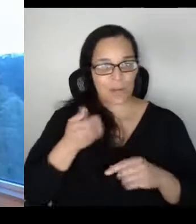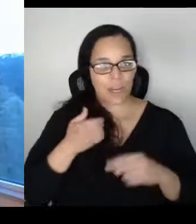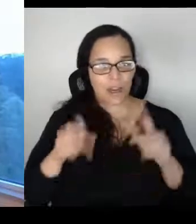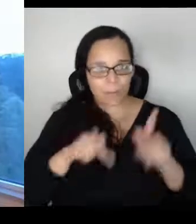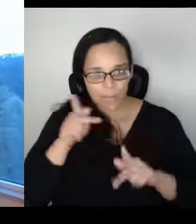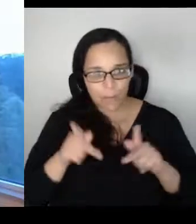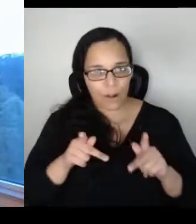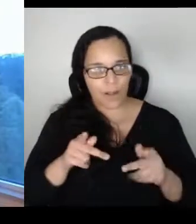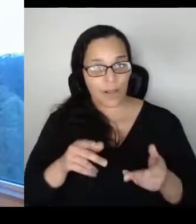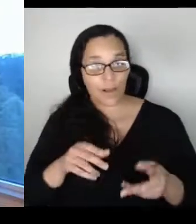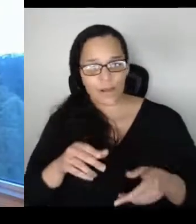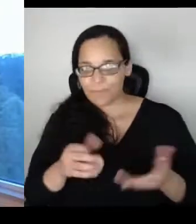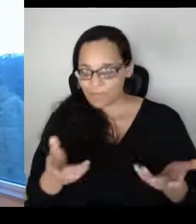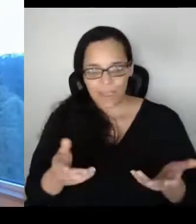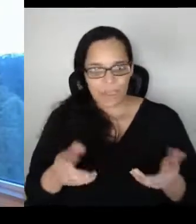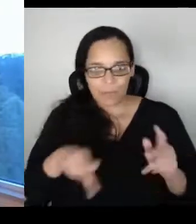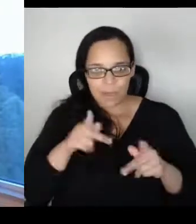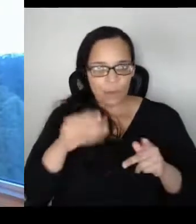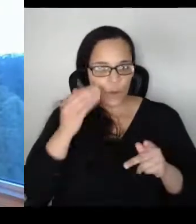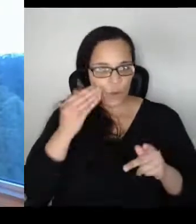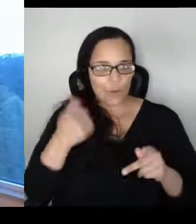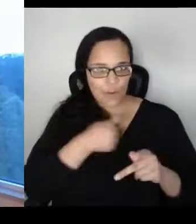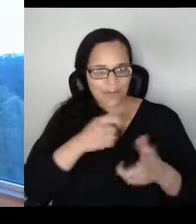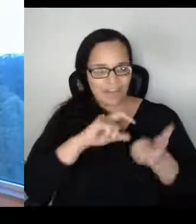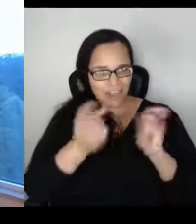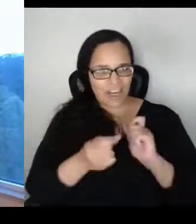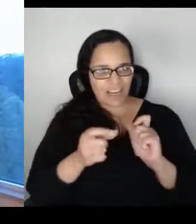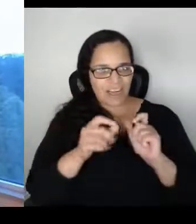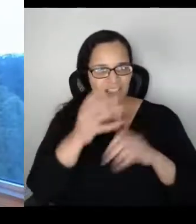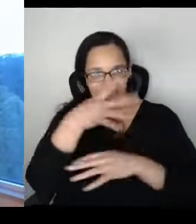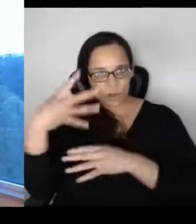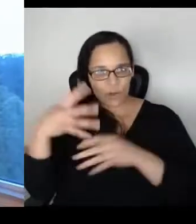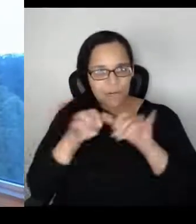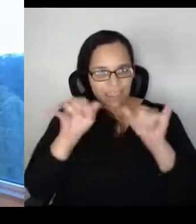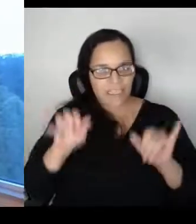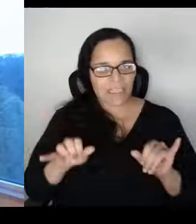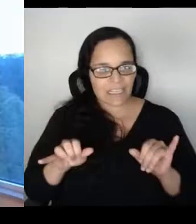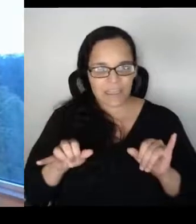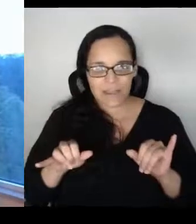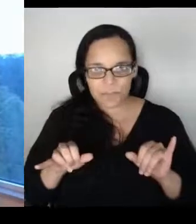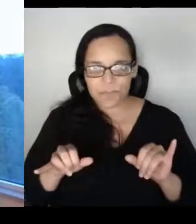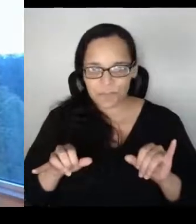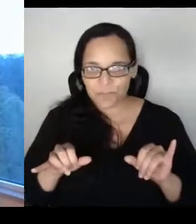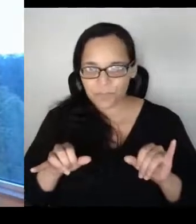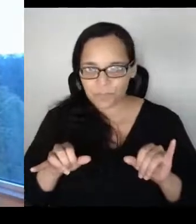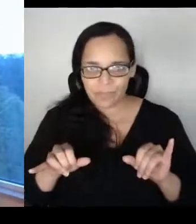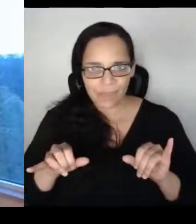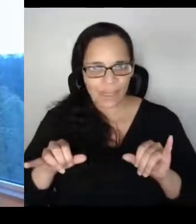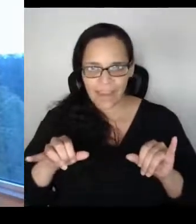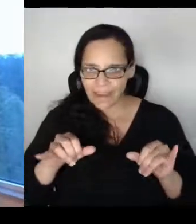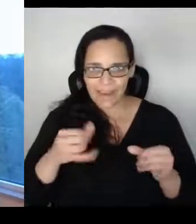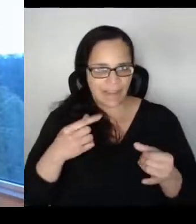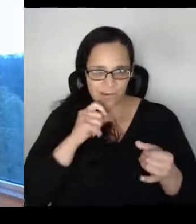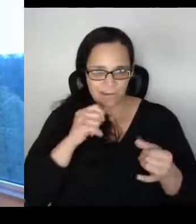that the immigration system was living us very little room for us to fight for permanent protection.